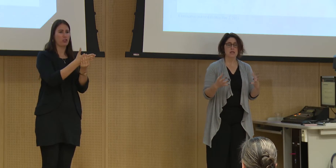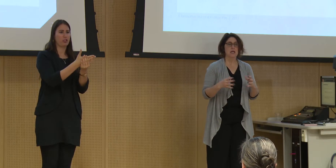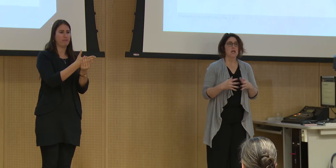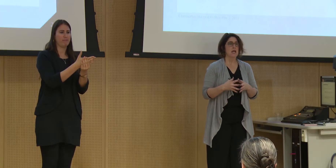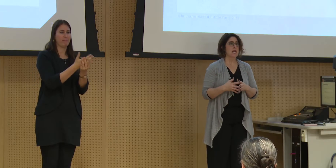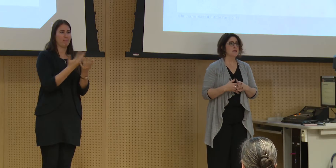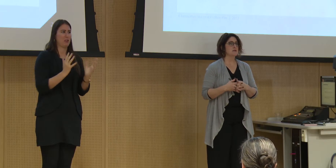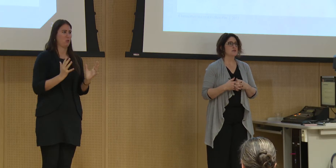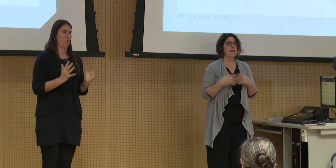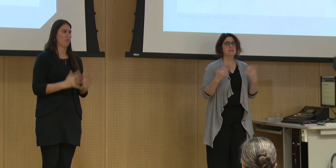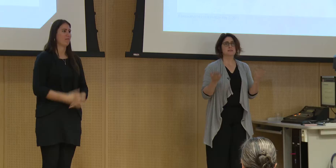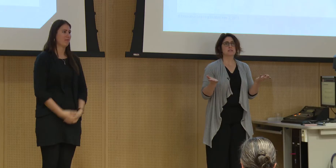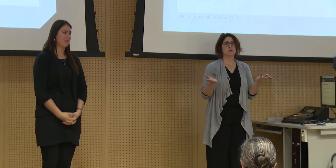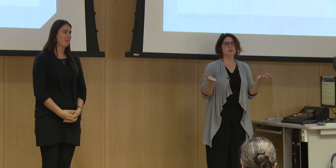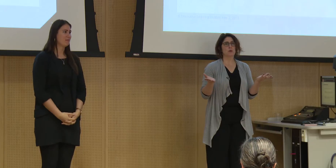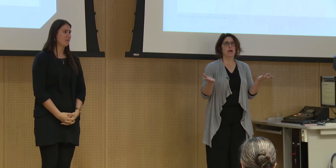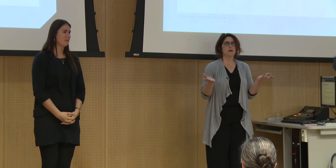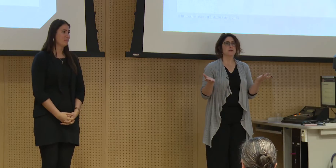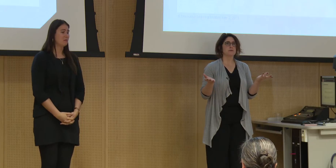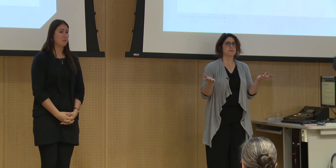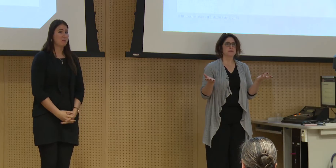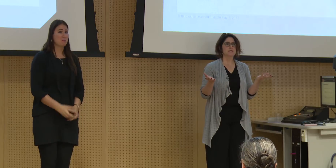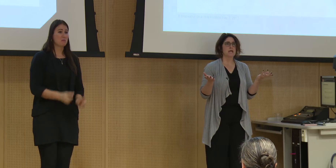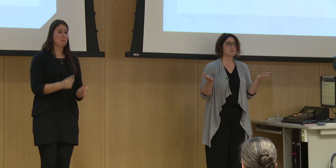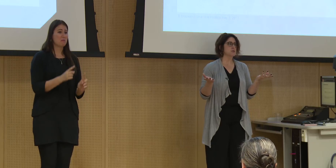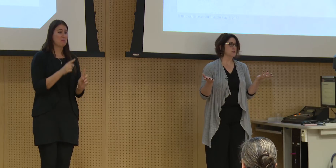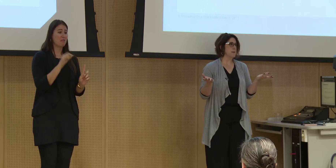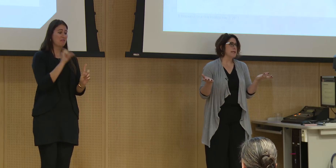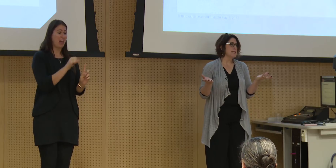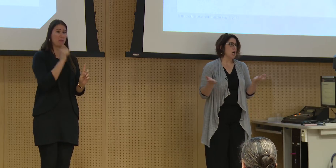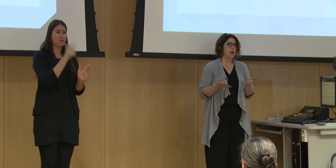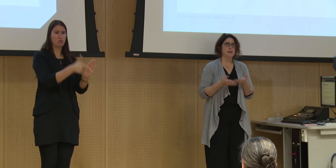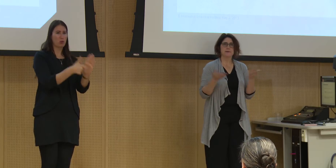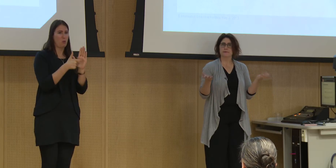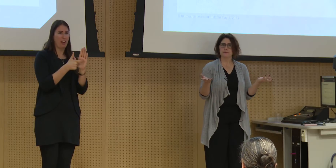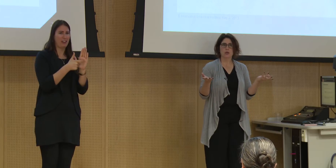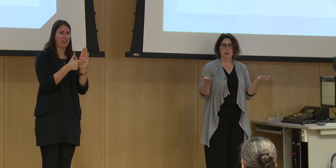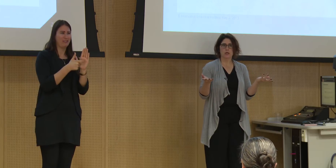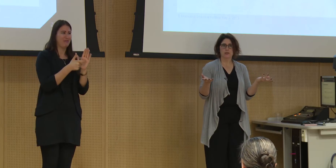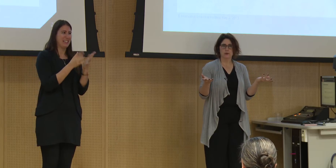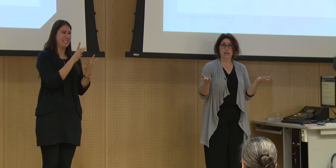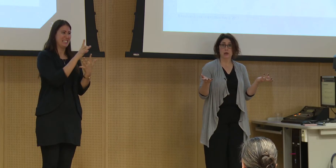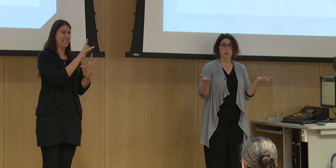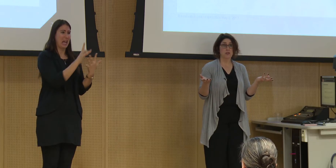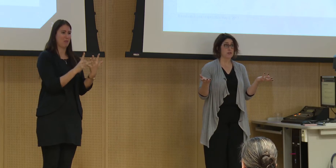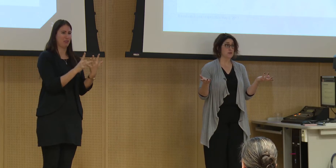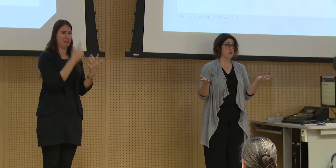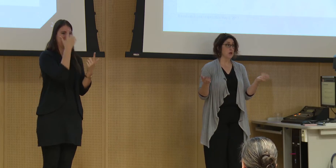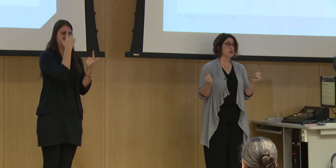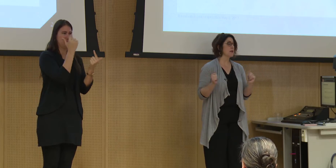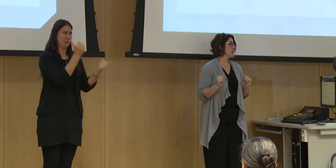And they're not necessarily required. It's optional depending on what you want to do and how you want things to look.